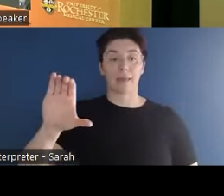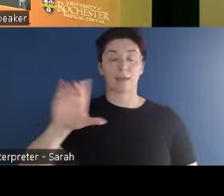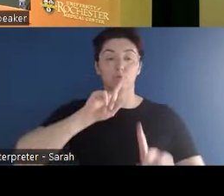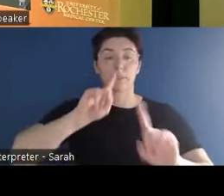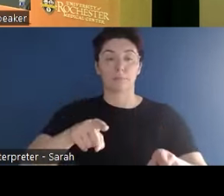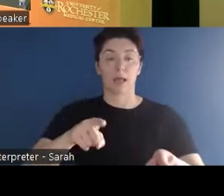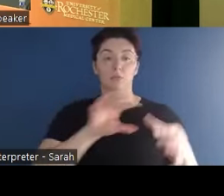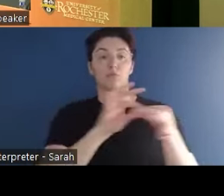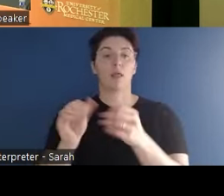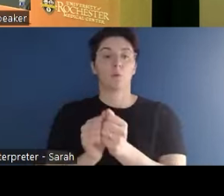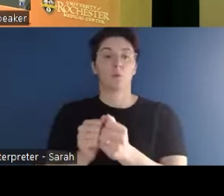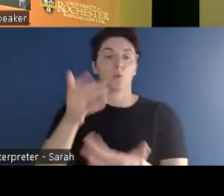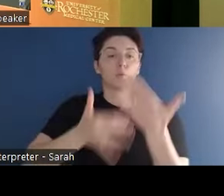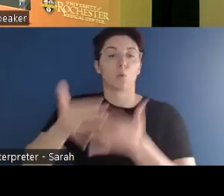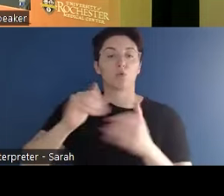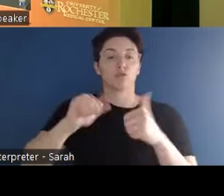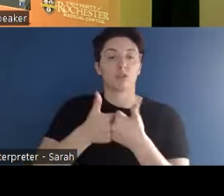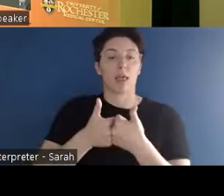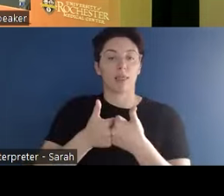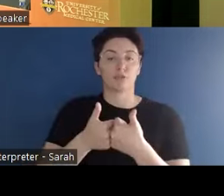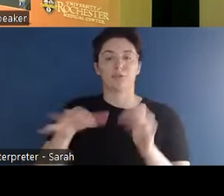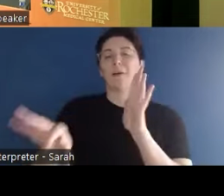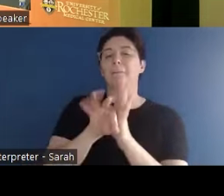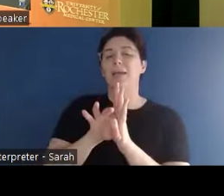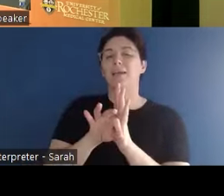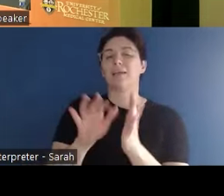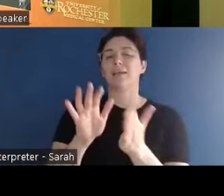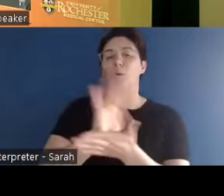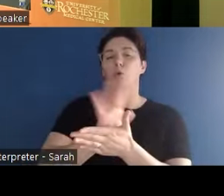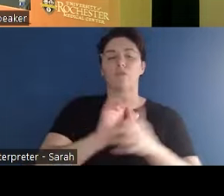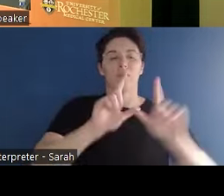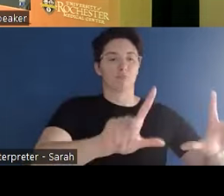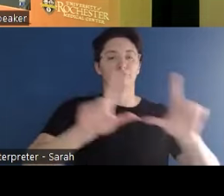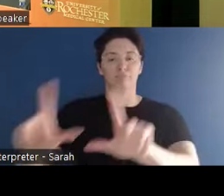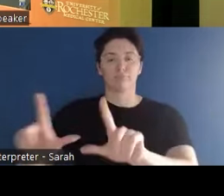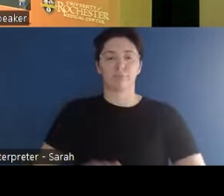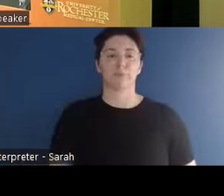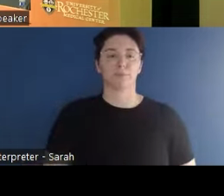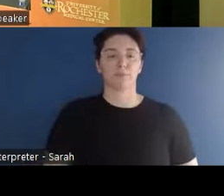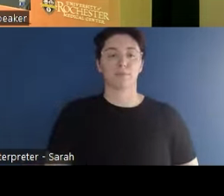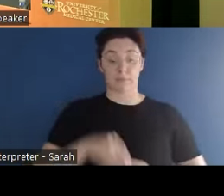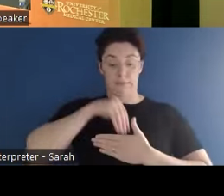seeking behavior on that choos a movie task so implicit or internal measures of Regulation and